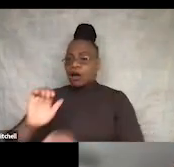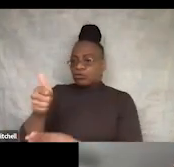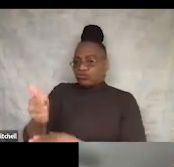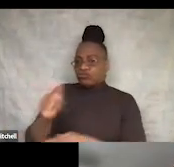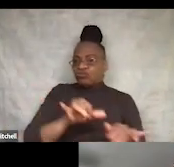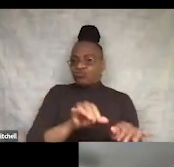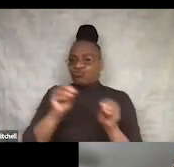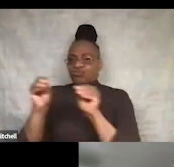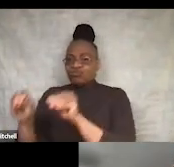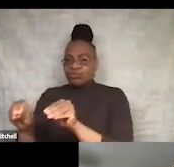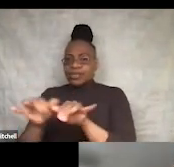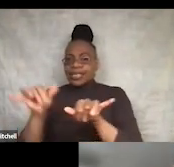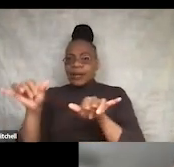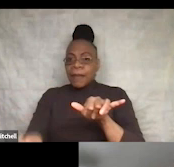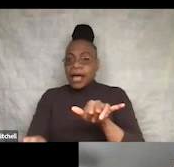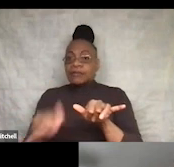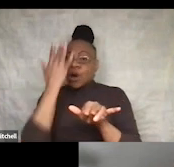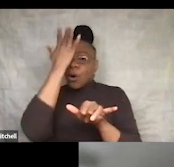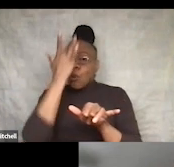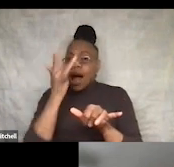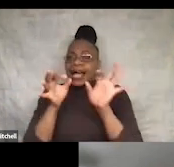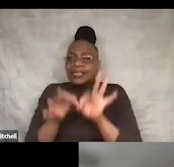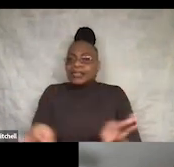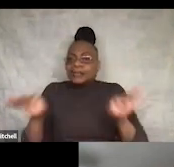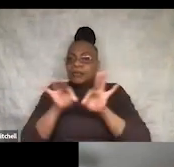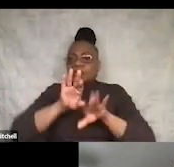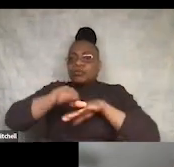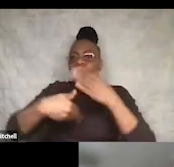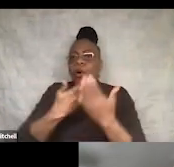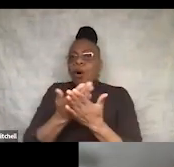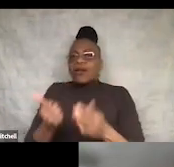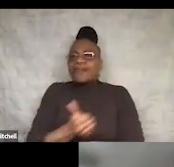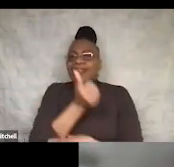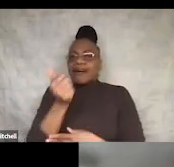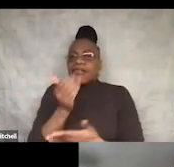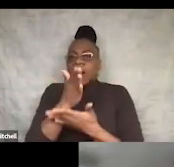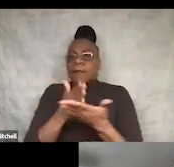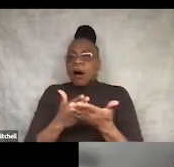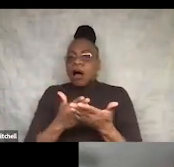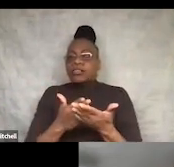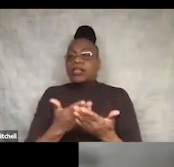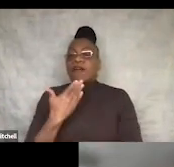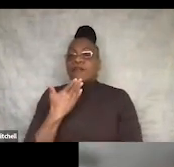Housing being so essential to all of the other dimensions of well-being and human rights.